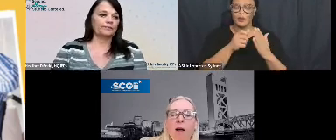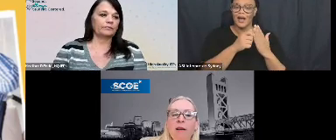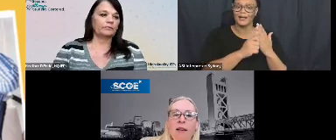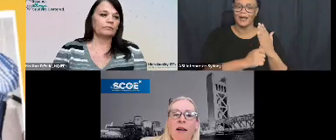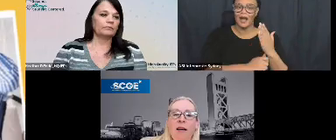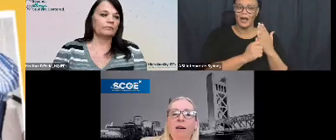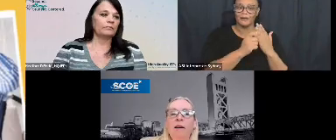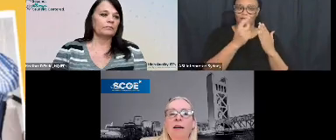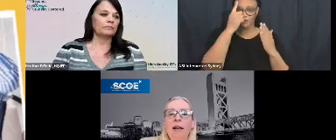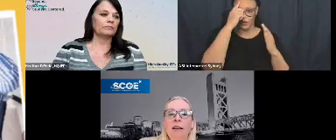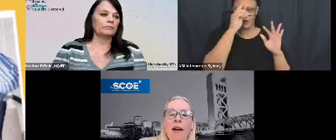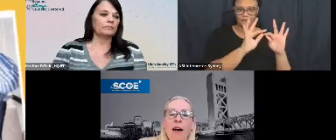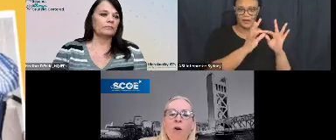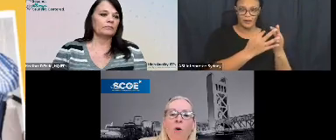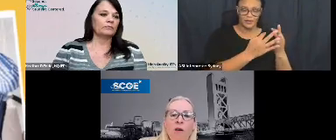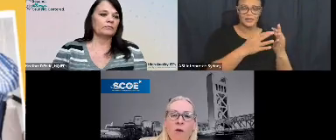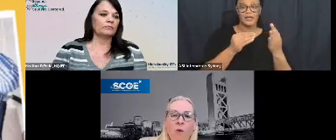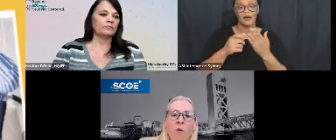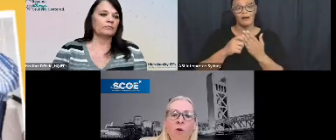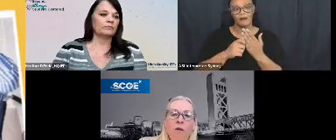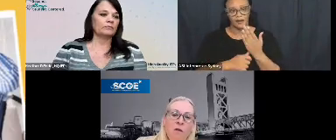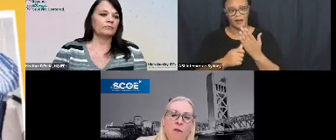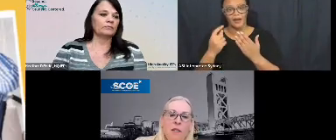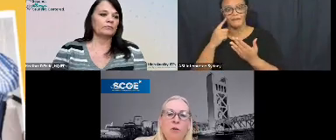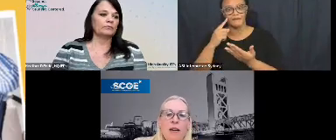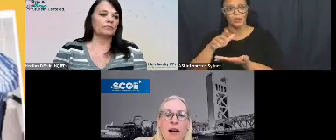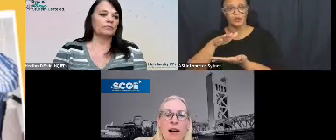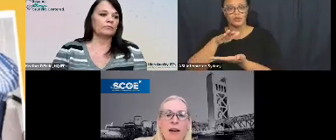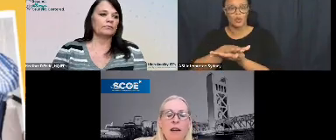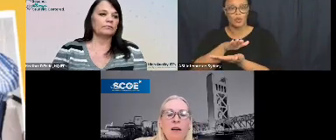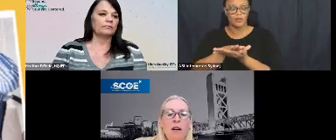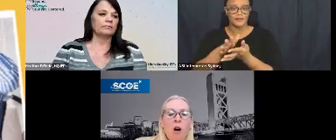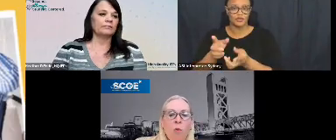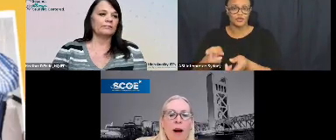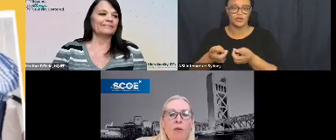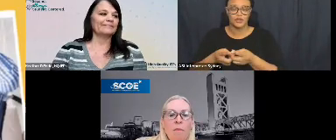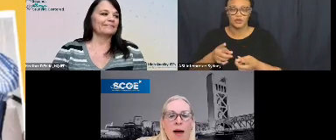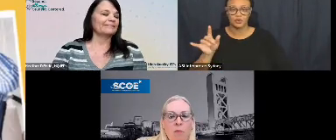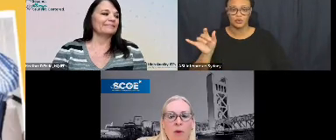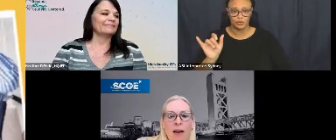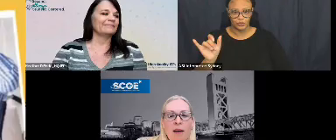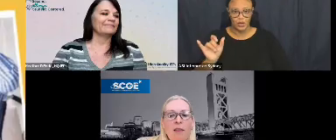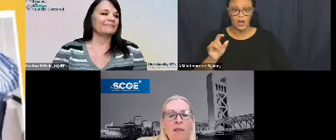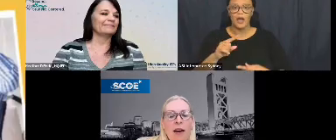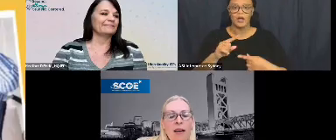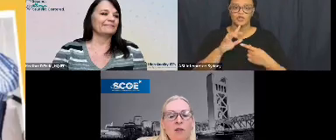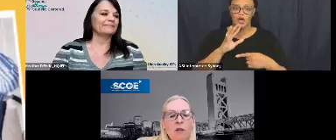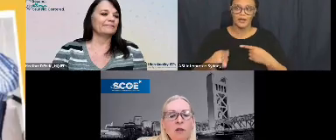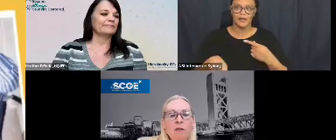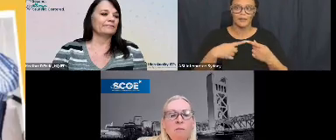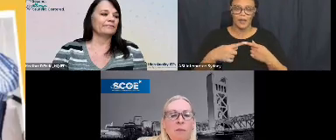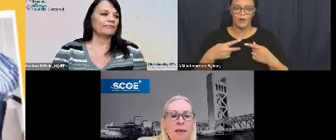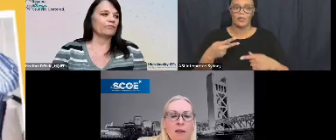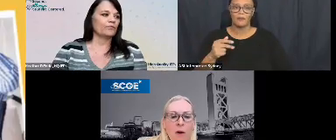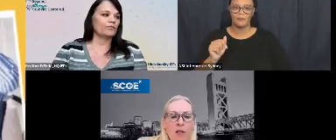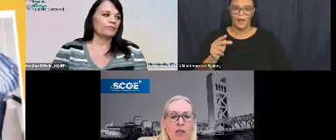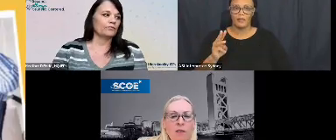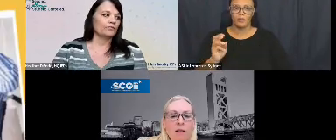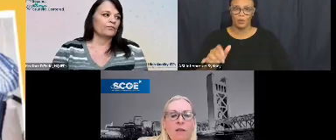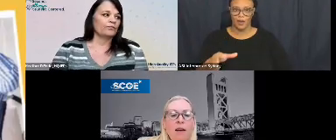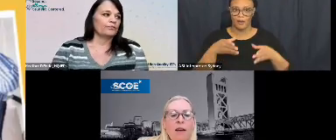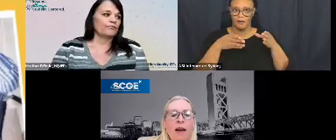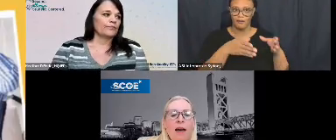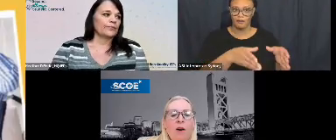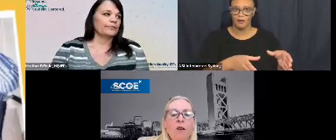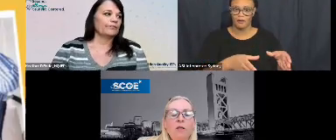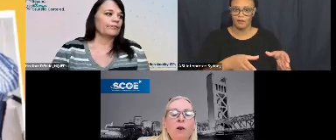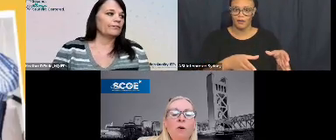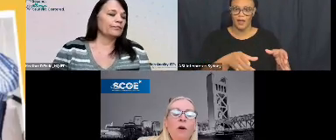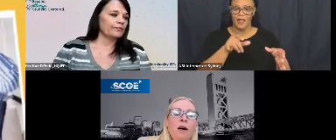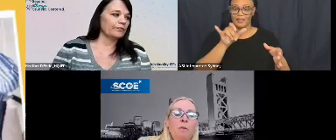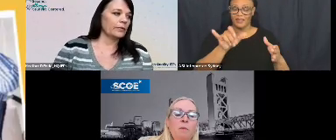as well as a LEA or a school district guide around the pathway that answers basic questions and also